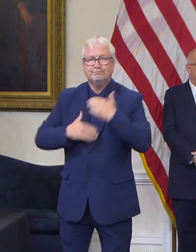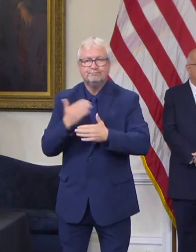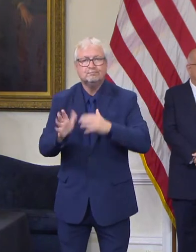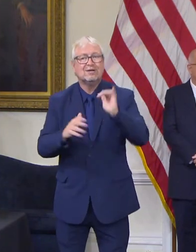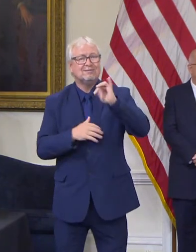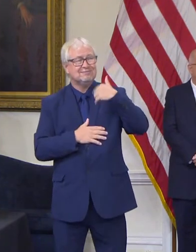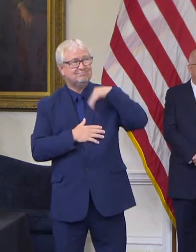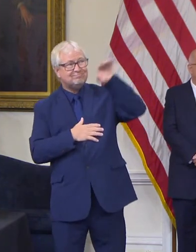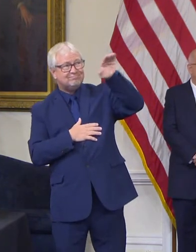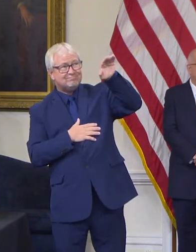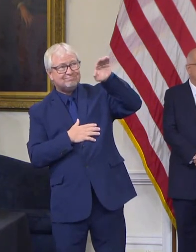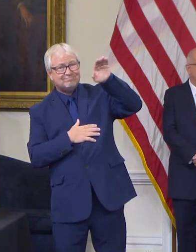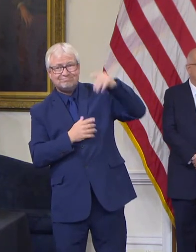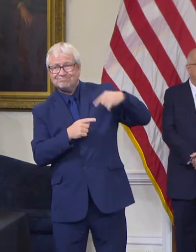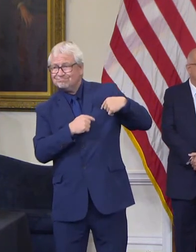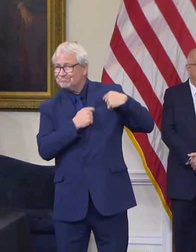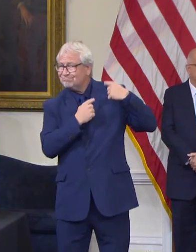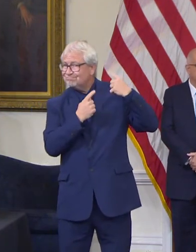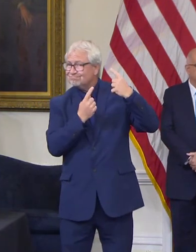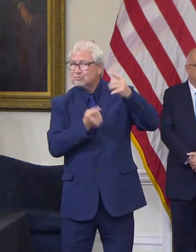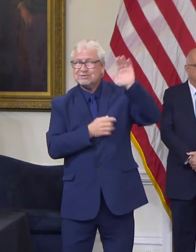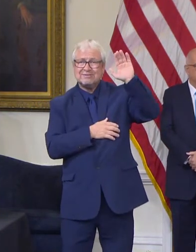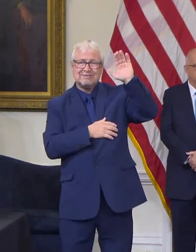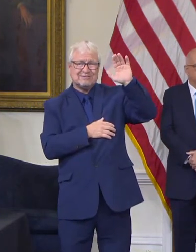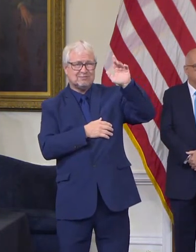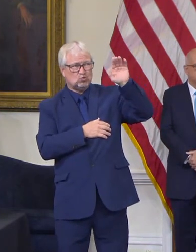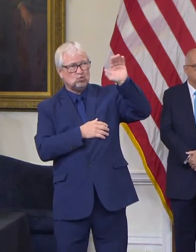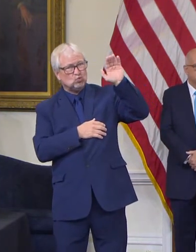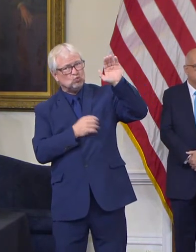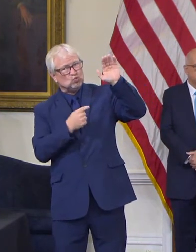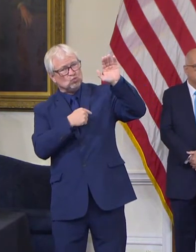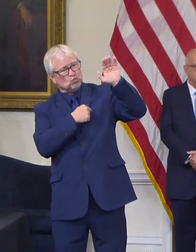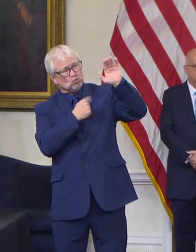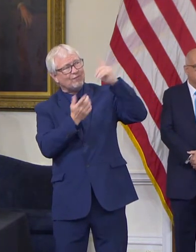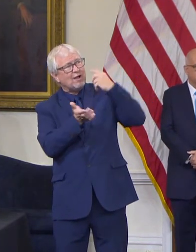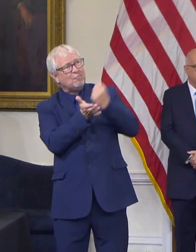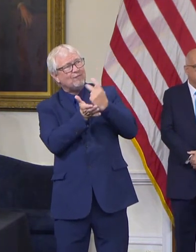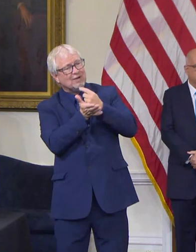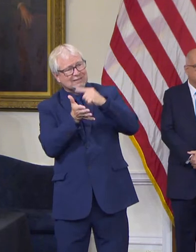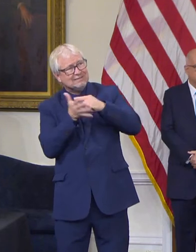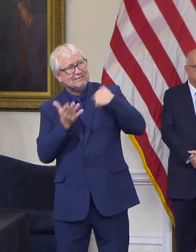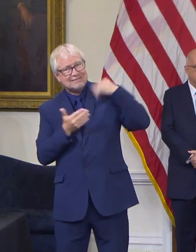booster We have also been calling on the federal government to recommend shots for some time and fully support this